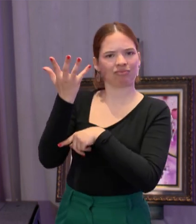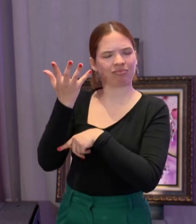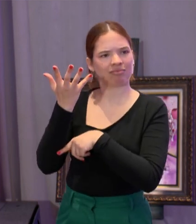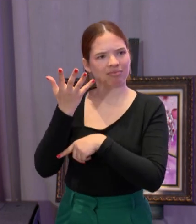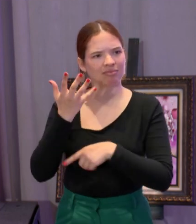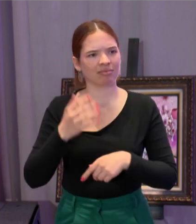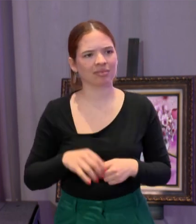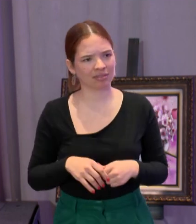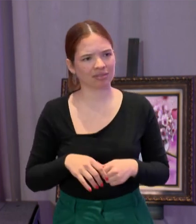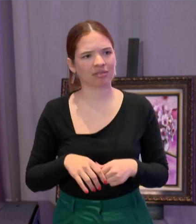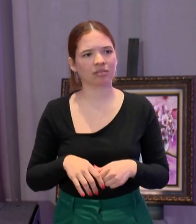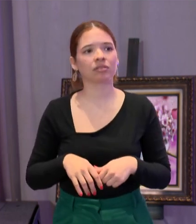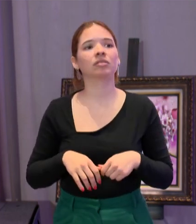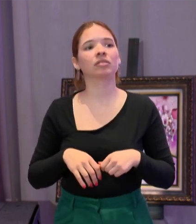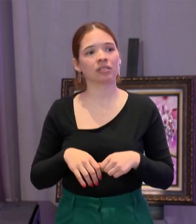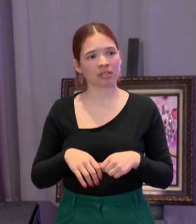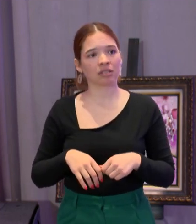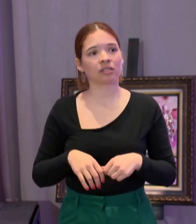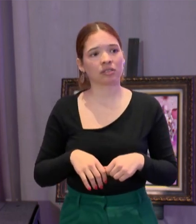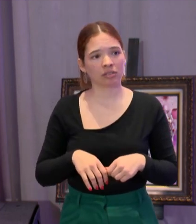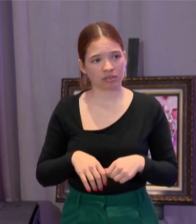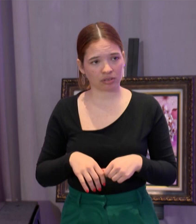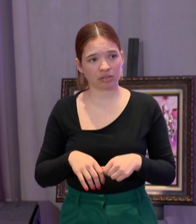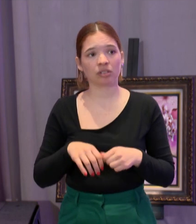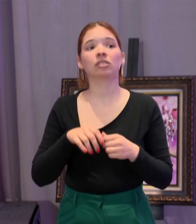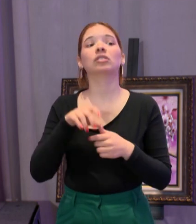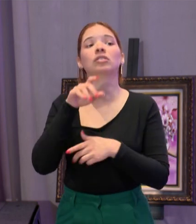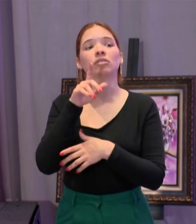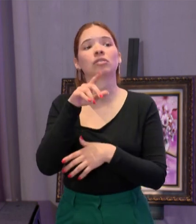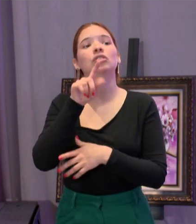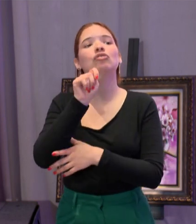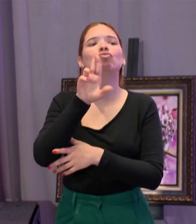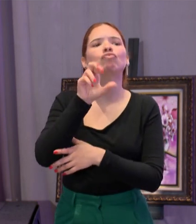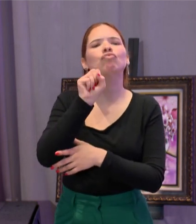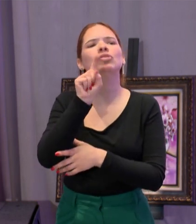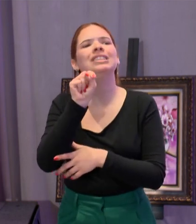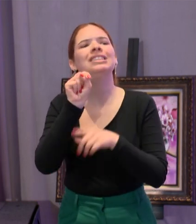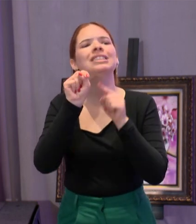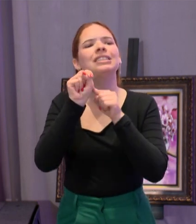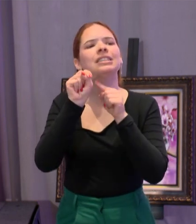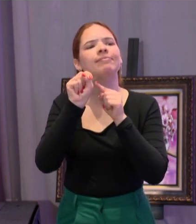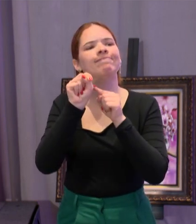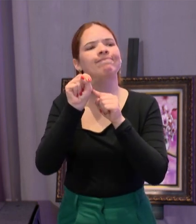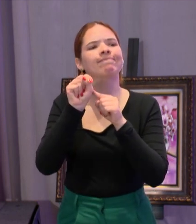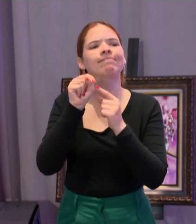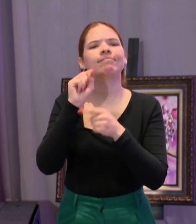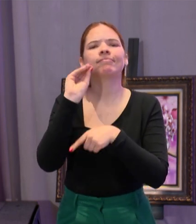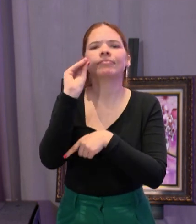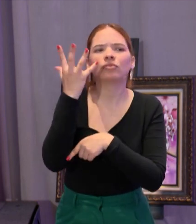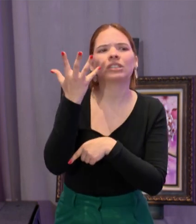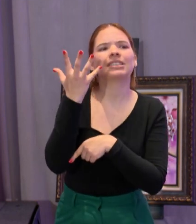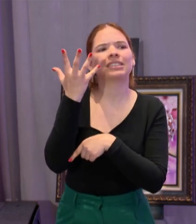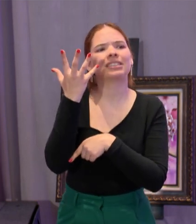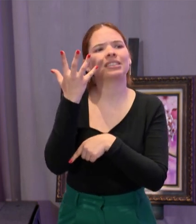NOT ONLY SPONSORS THE VERY POPULAR BLOOM CAM, BUT THEY ALSO CREATE AN ENDOWMENT TO RAISE